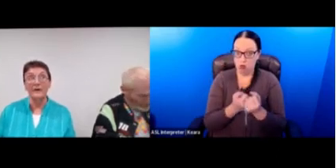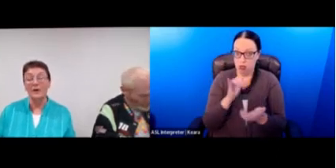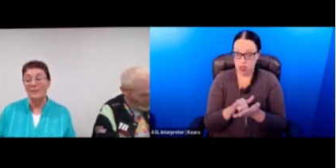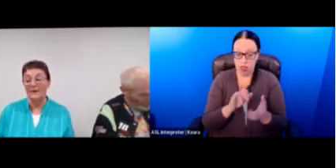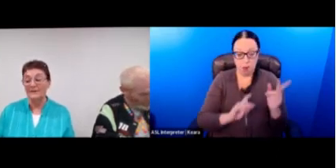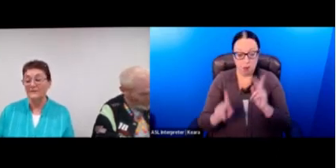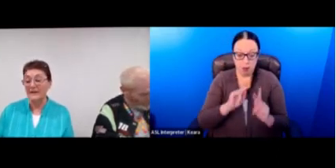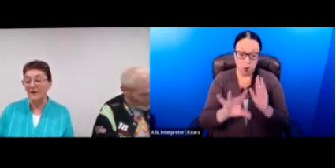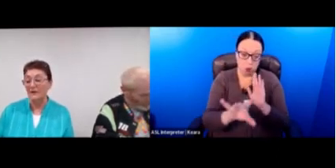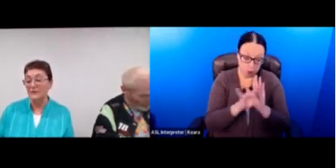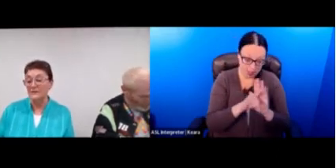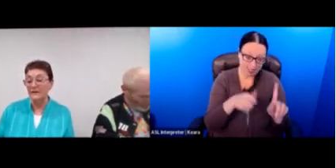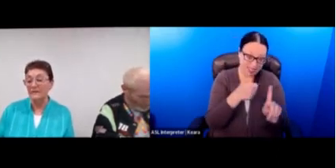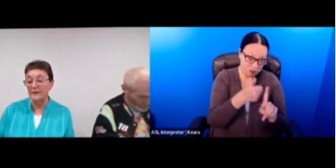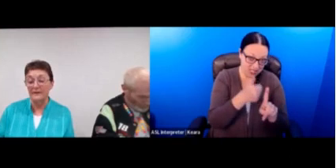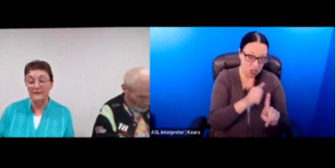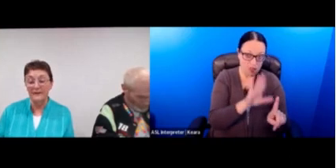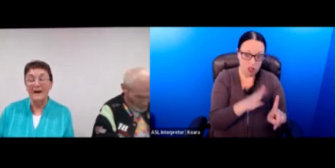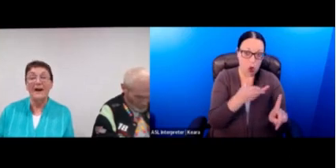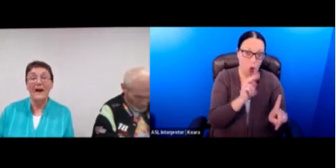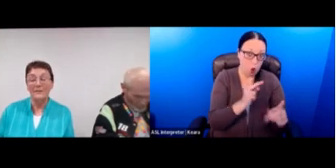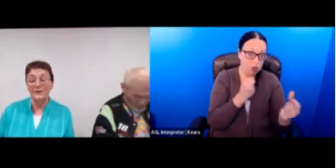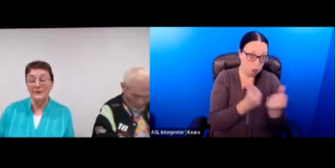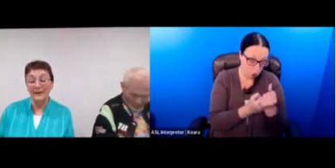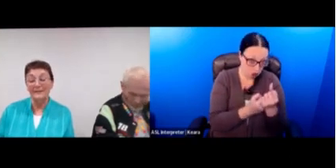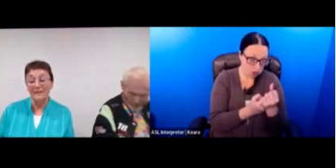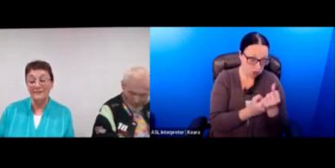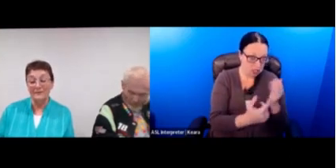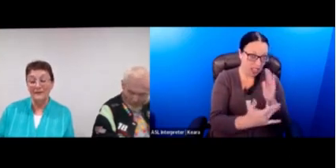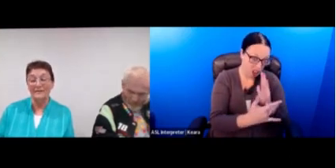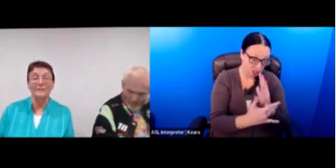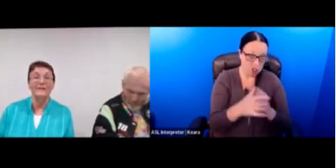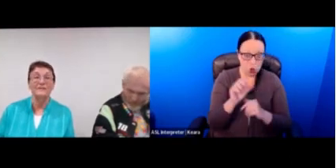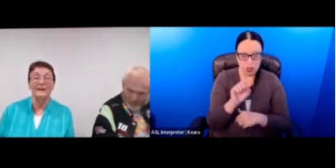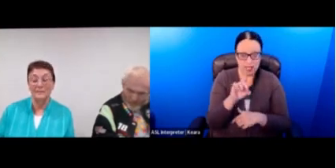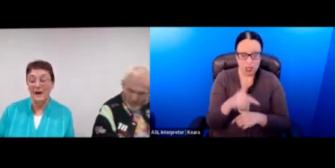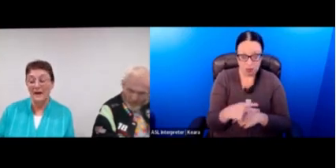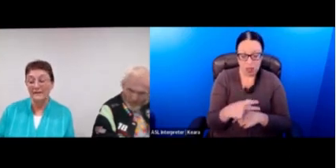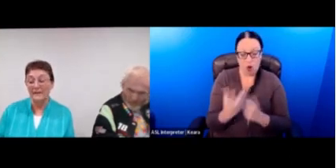you know a combination of technology or DSP, are happier and safer as substantiated by